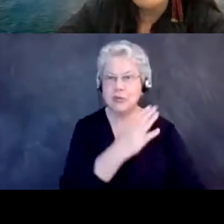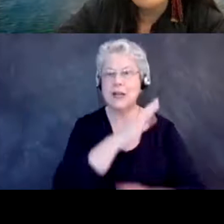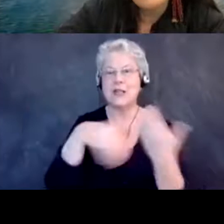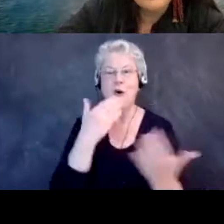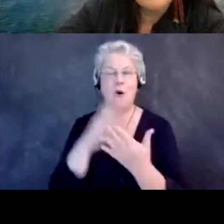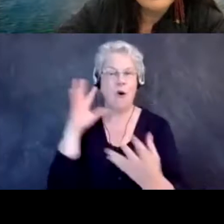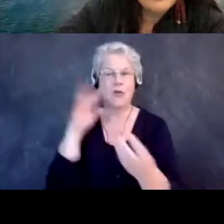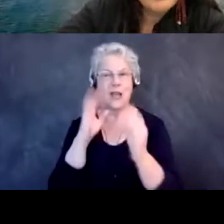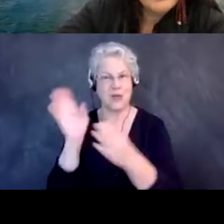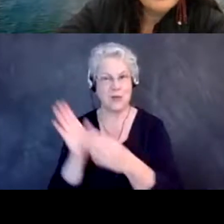Okay, the next slide please.